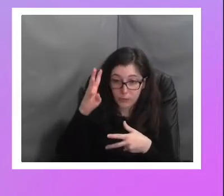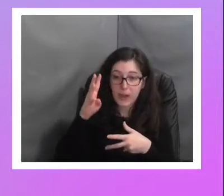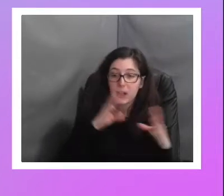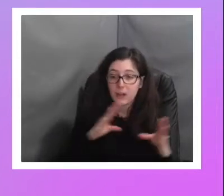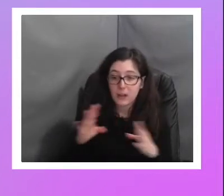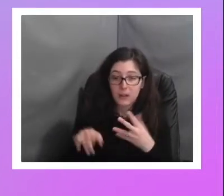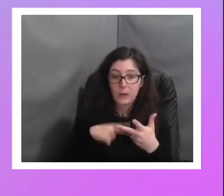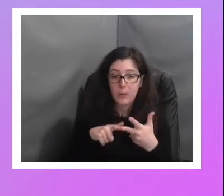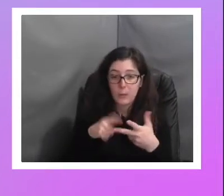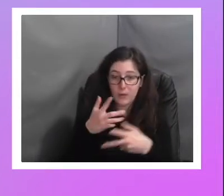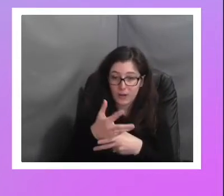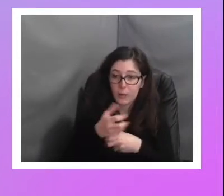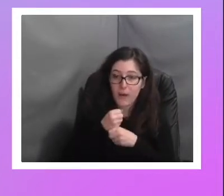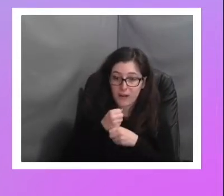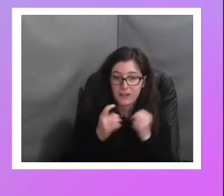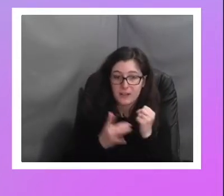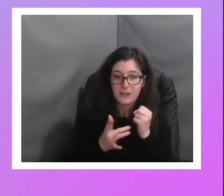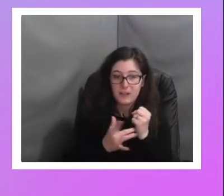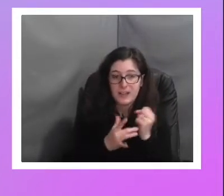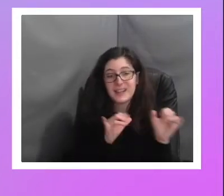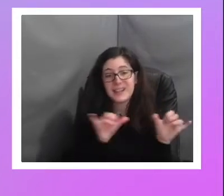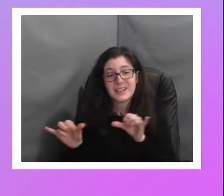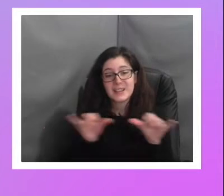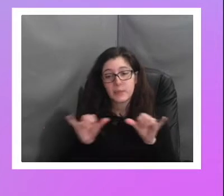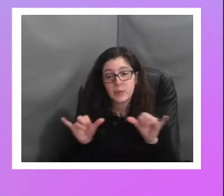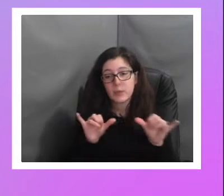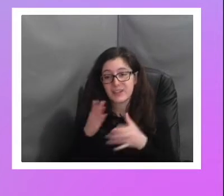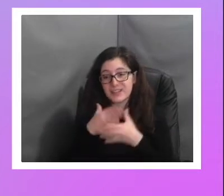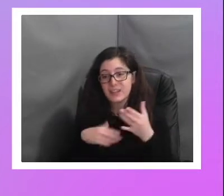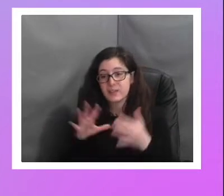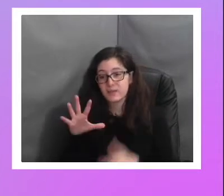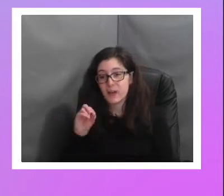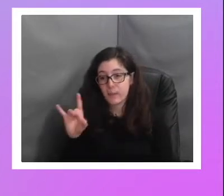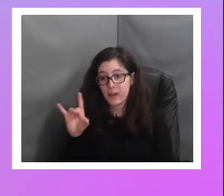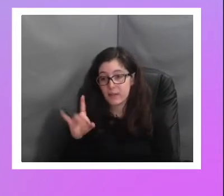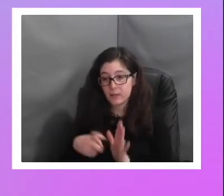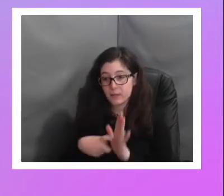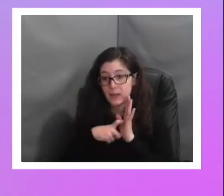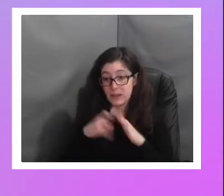Section 508 requirements, which say that if they purchase, use,